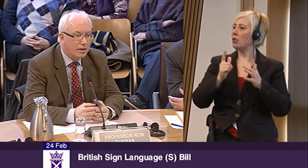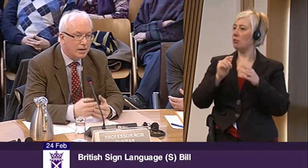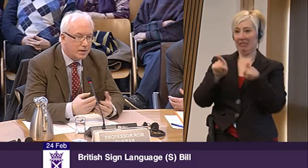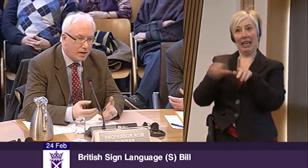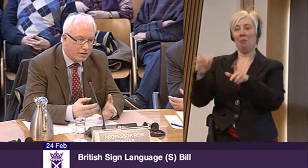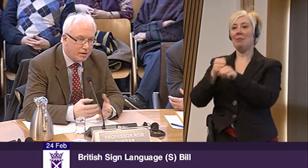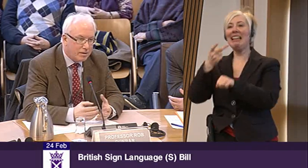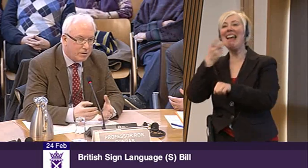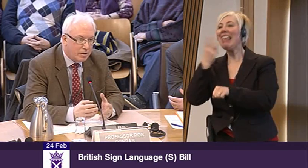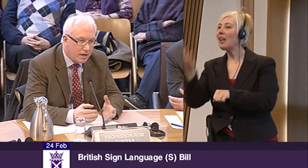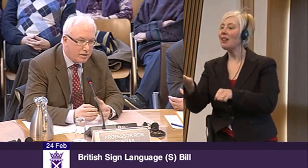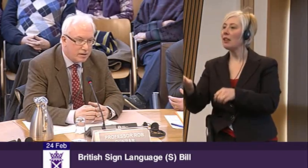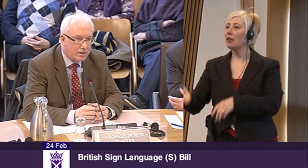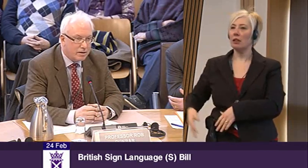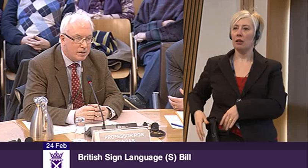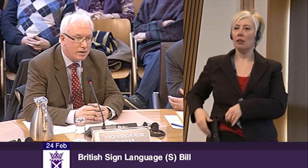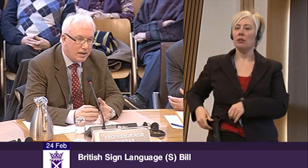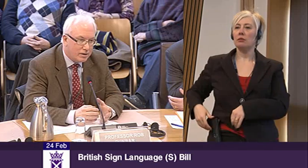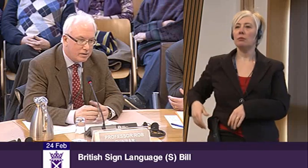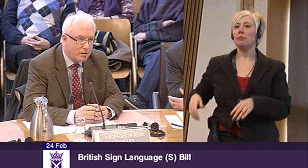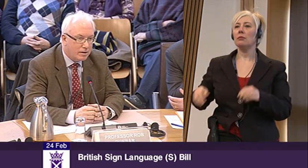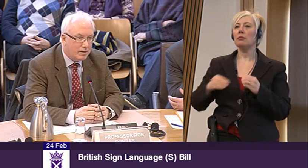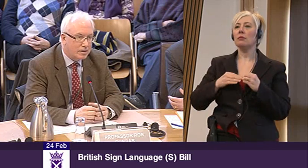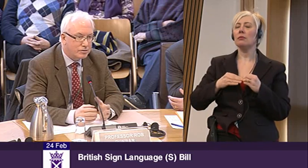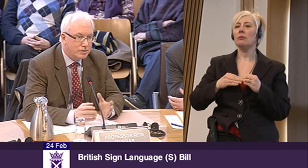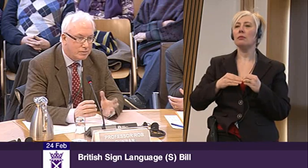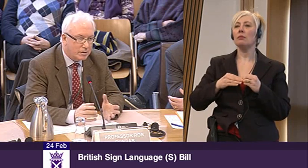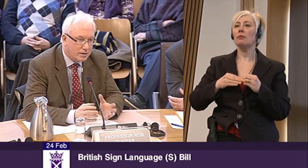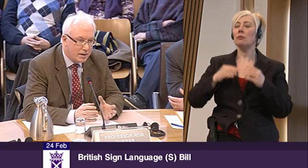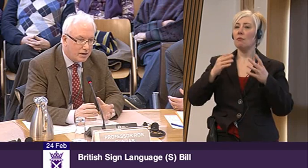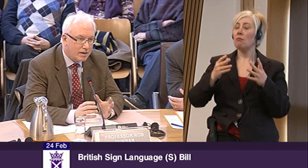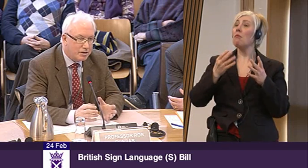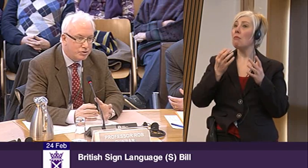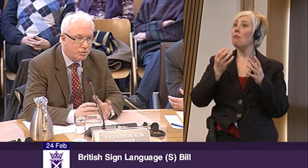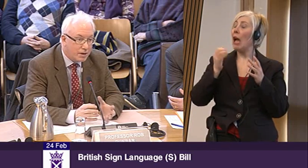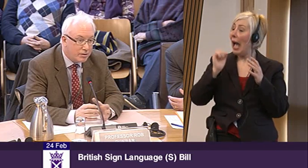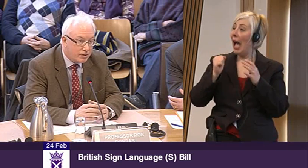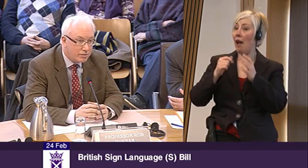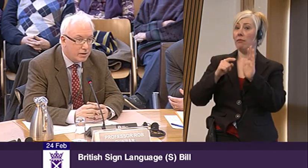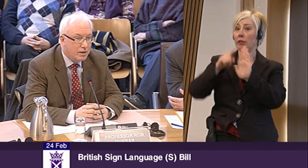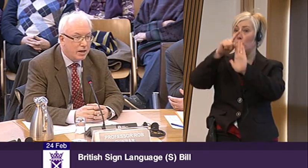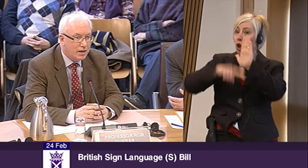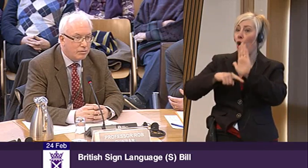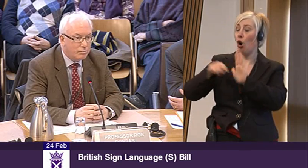Although there is existing legislation, and the question of equality is important, people